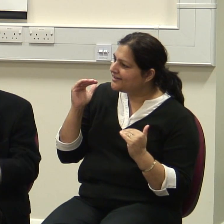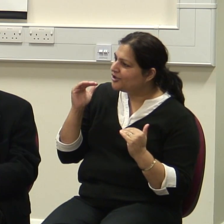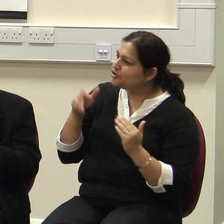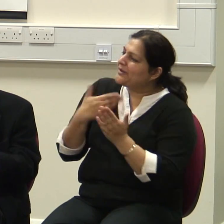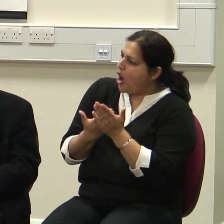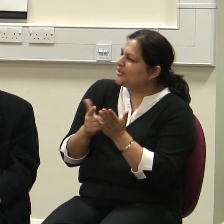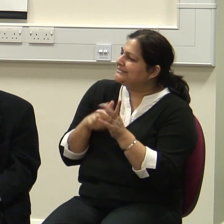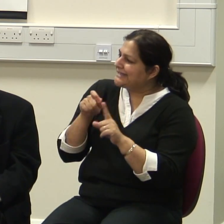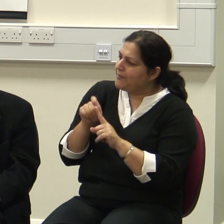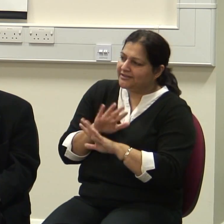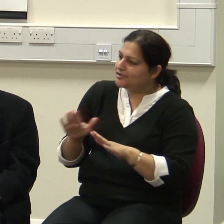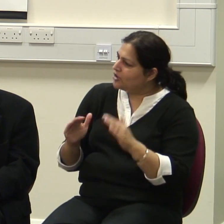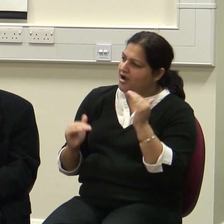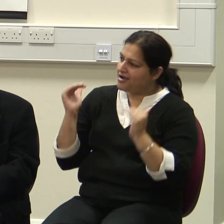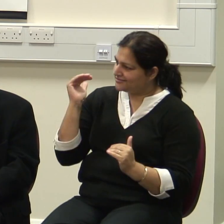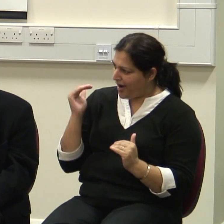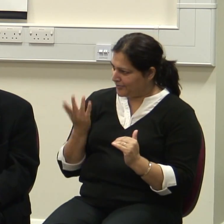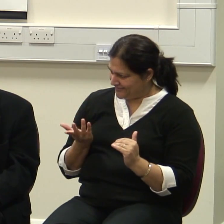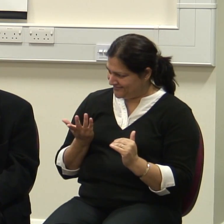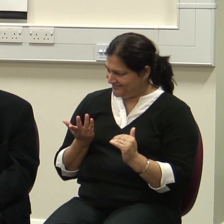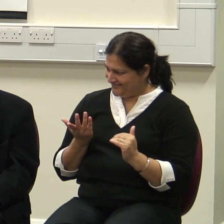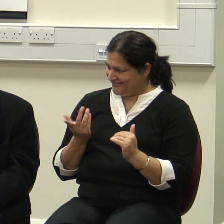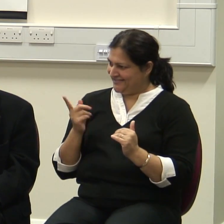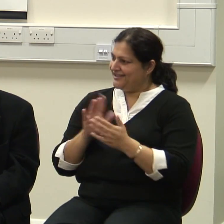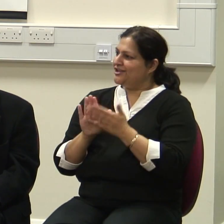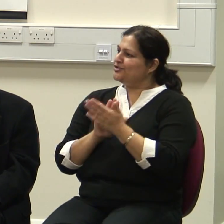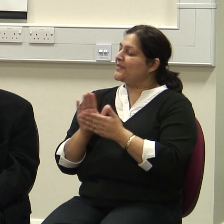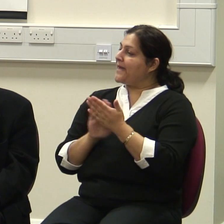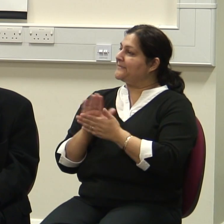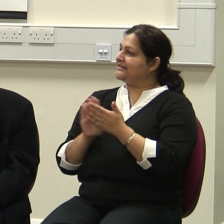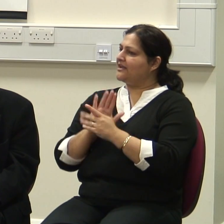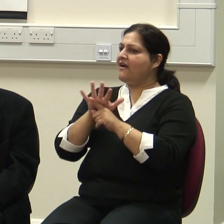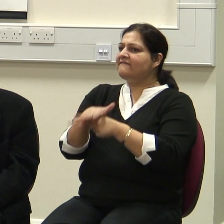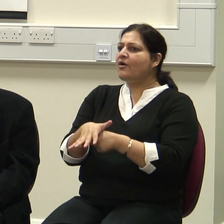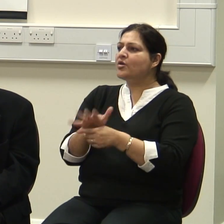use the force of the government, force means state, so an agent of the state, whether he